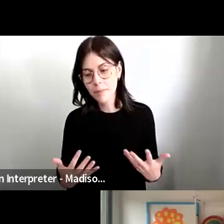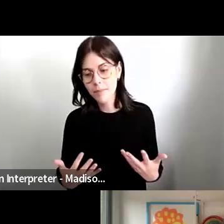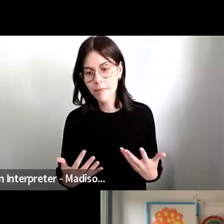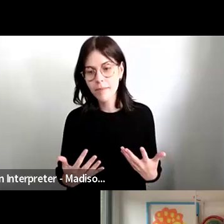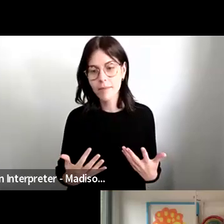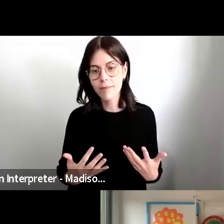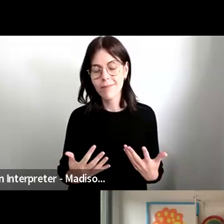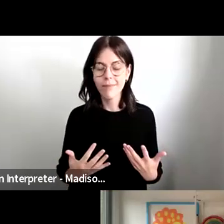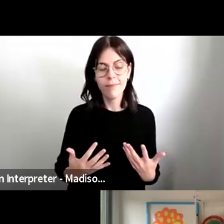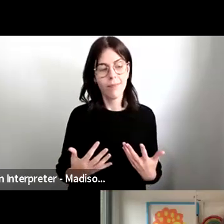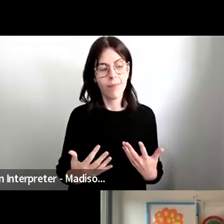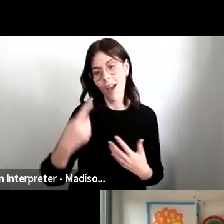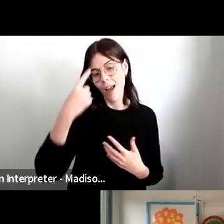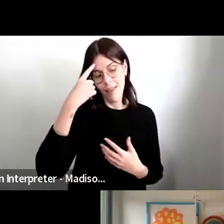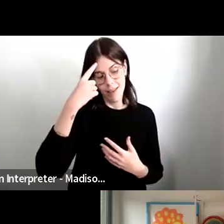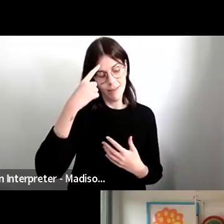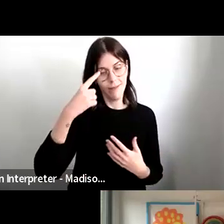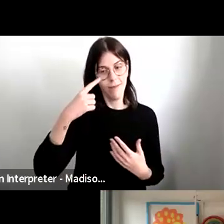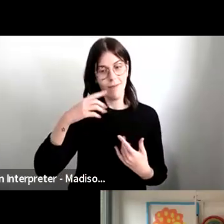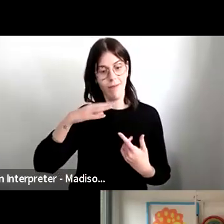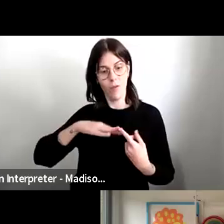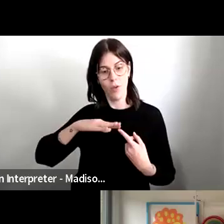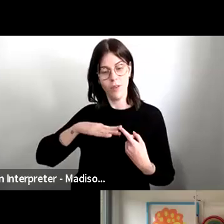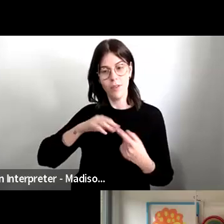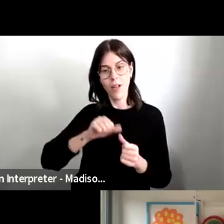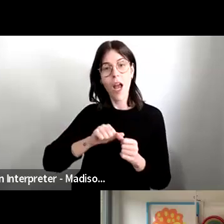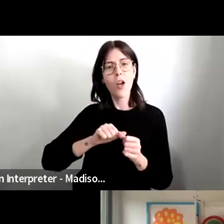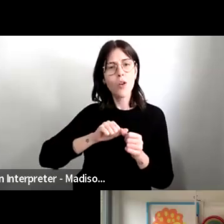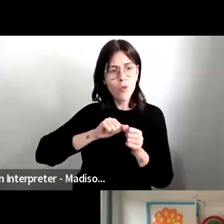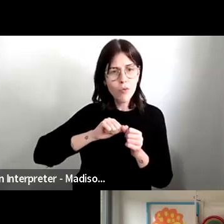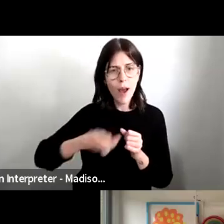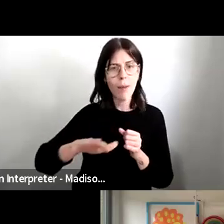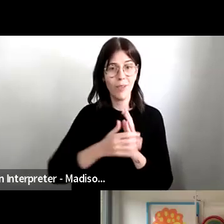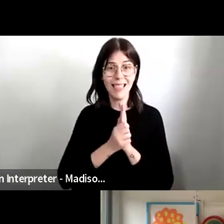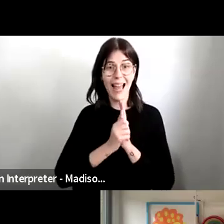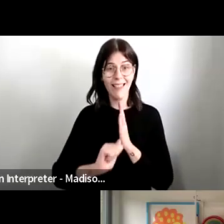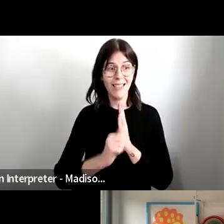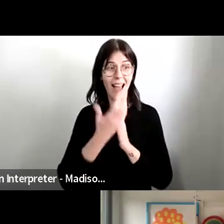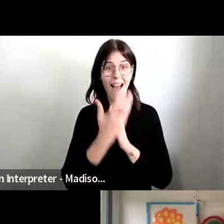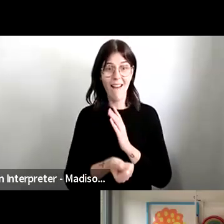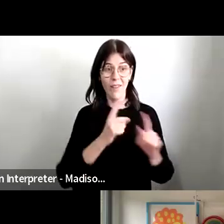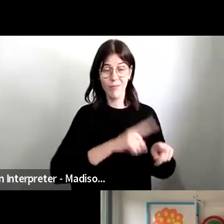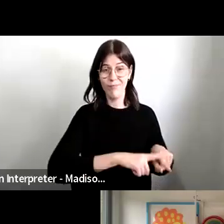maybe. Firstly, just an incredible amount of talent in the sector that's happening